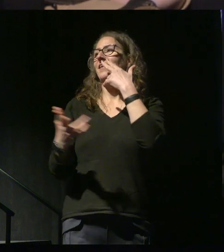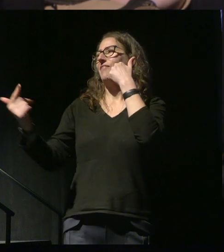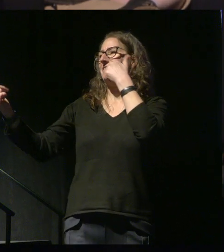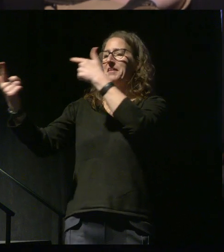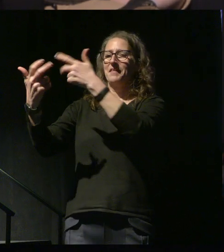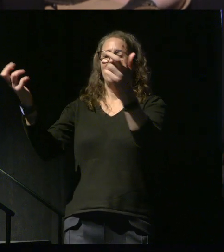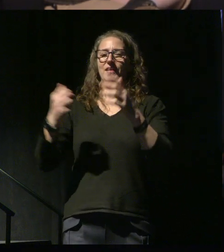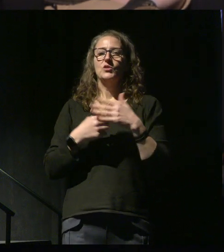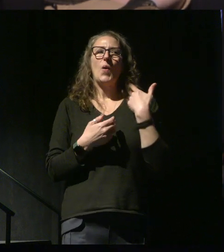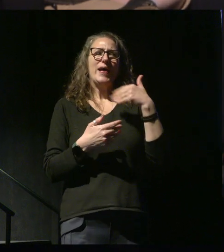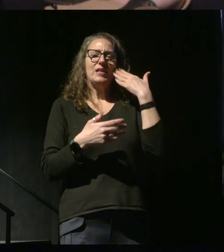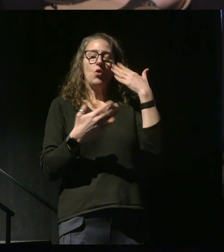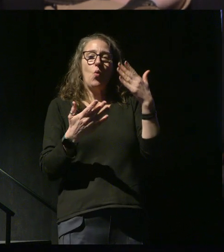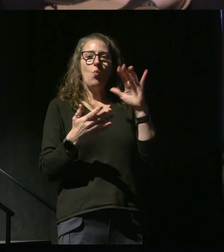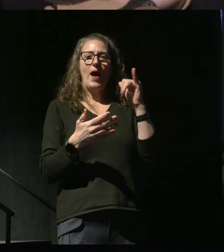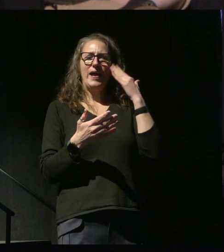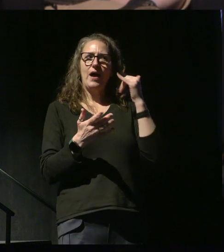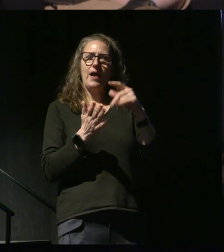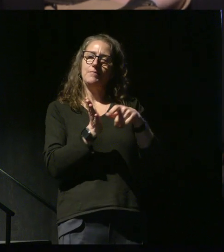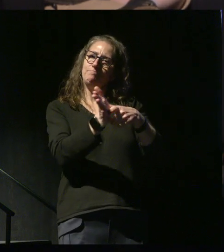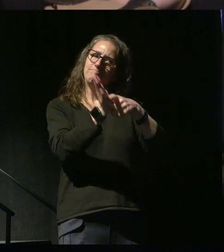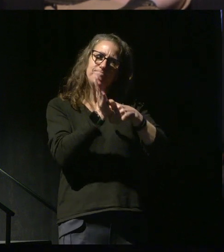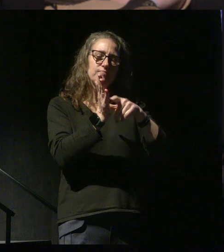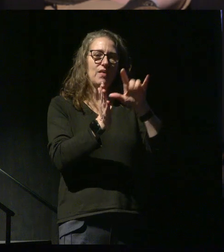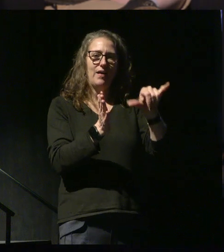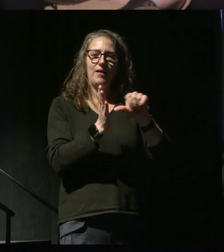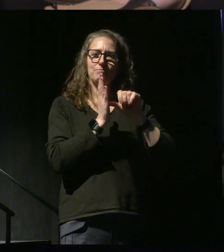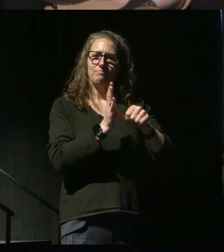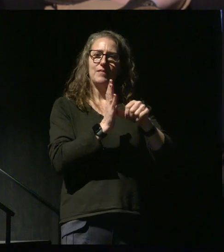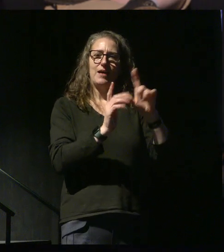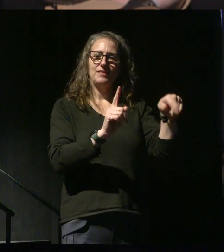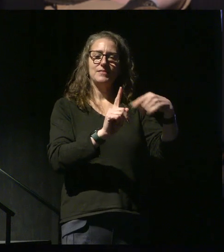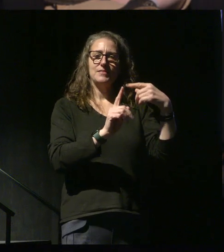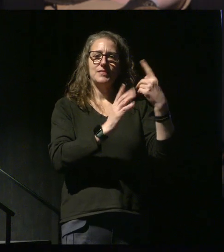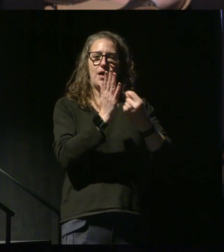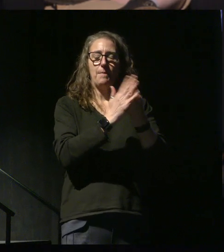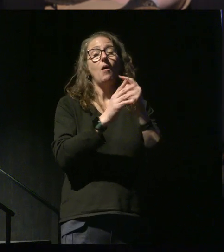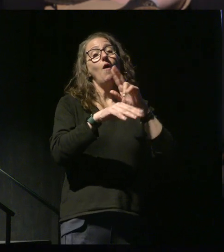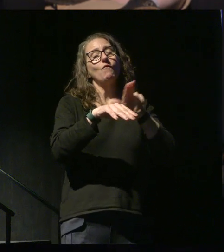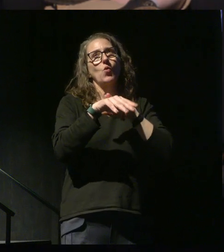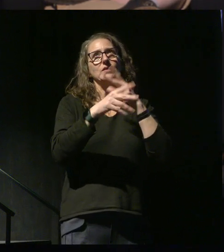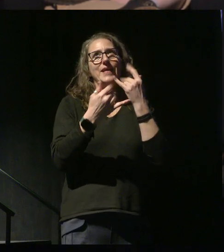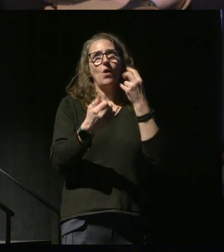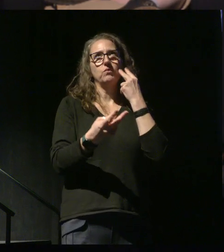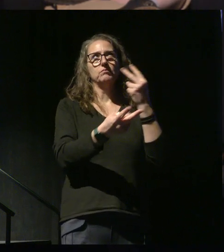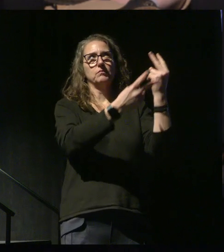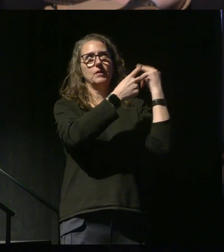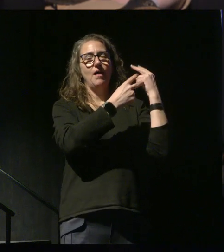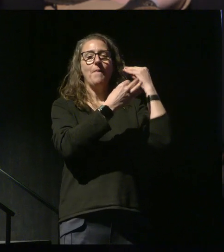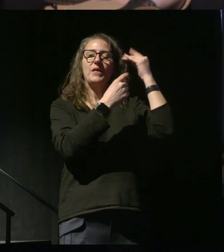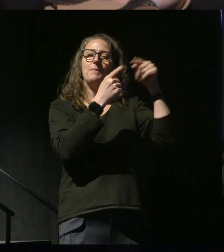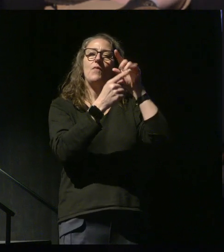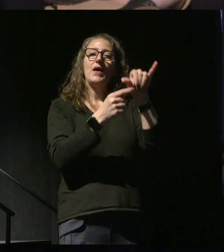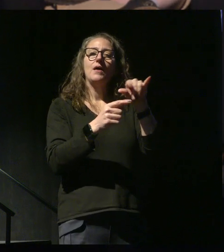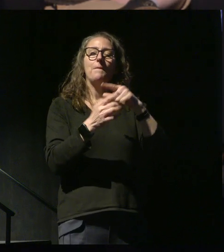so insistent on it at the time. And then I mean, of course when I think about it now, I'm like, that's what happens to trans women. Right.